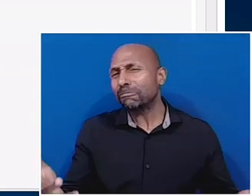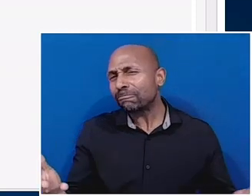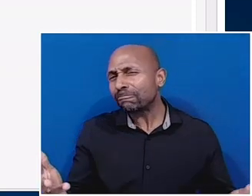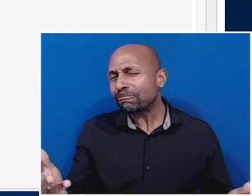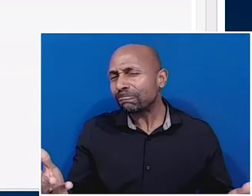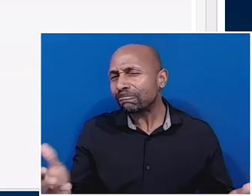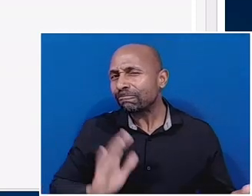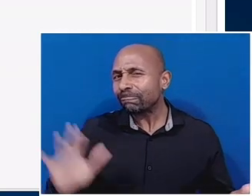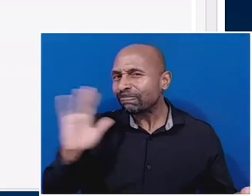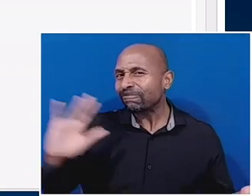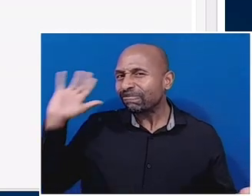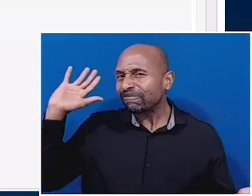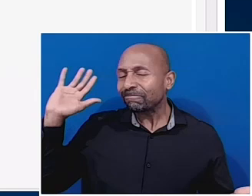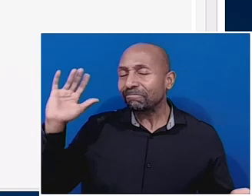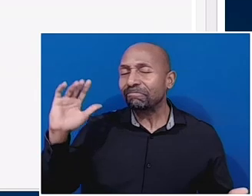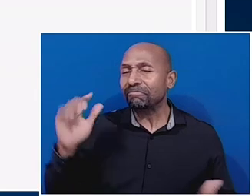update it. Like I said, it doesn't really